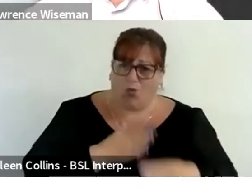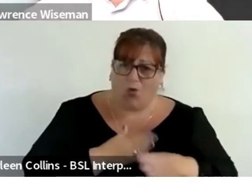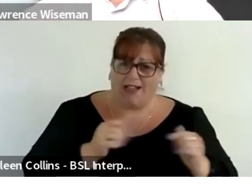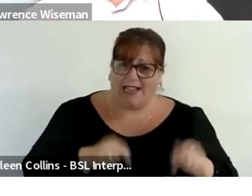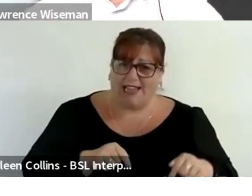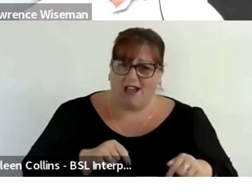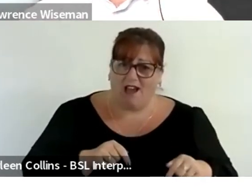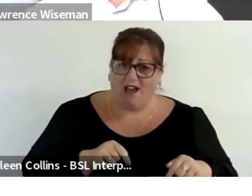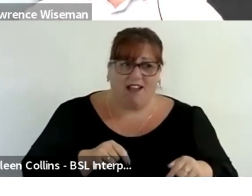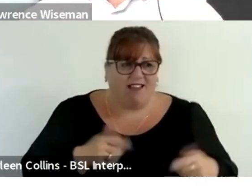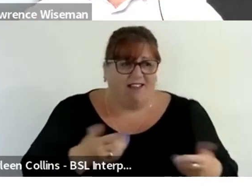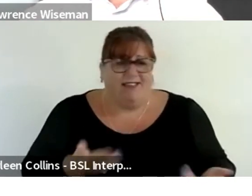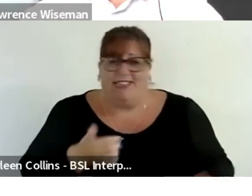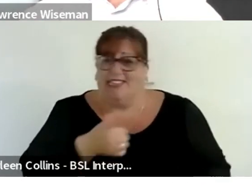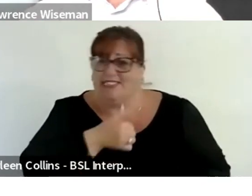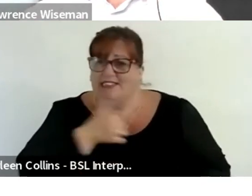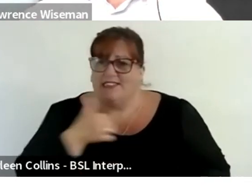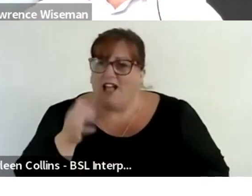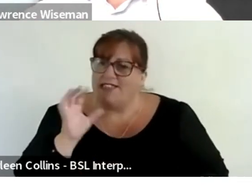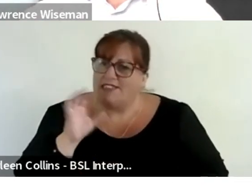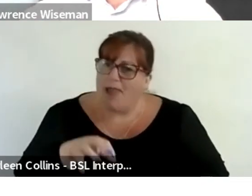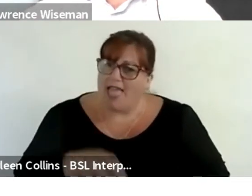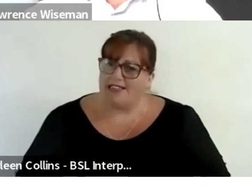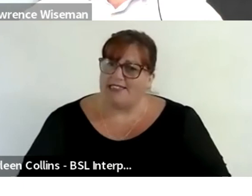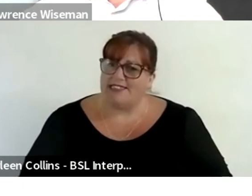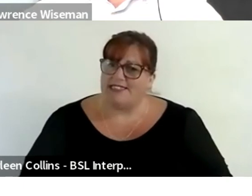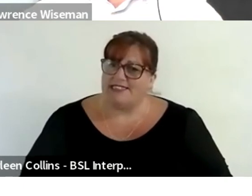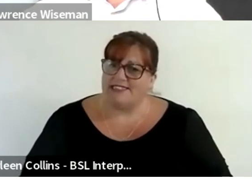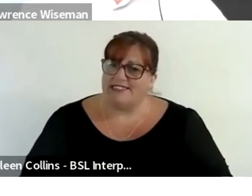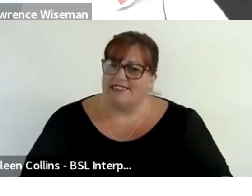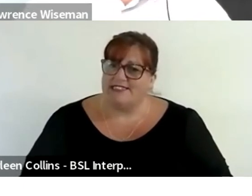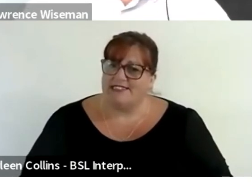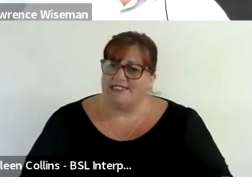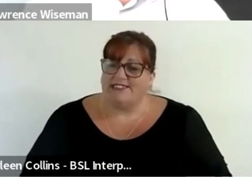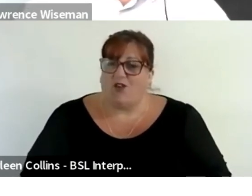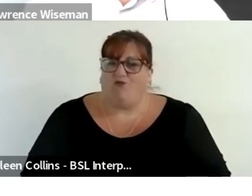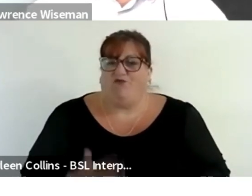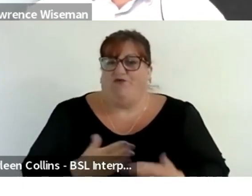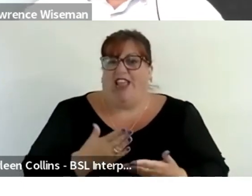So, this is also just as an absolutely shameless plug. We are currently recruiting.